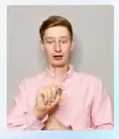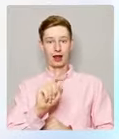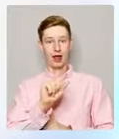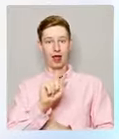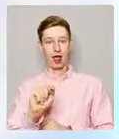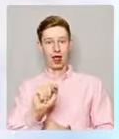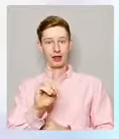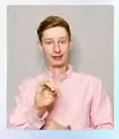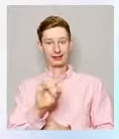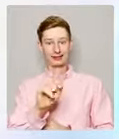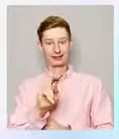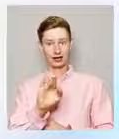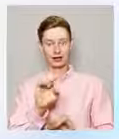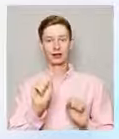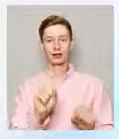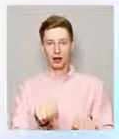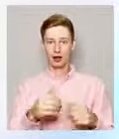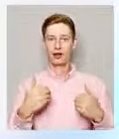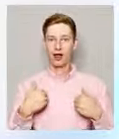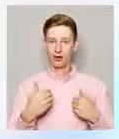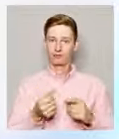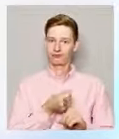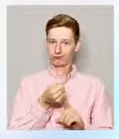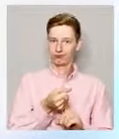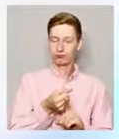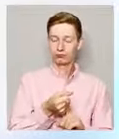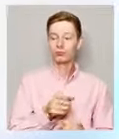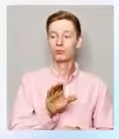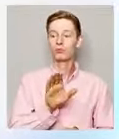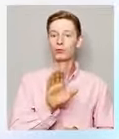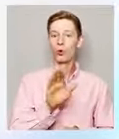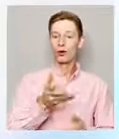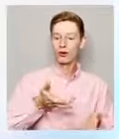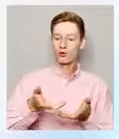it can have the same benefit as near field interactions. Your interaction should help reinforce the pillars of your game.